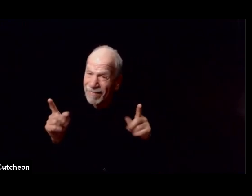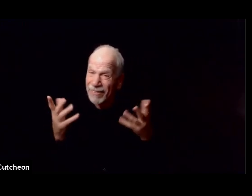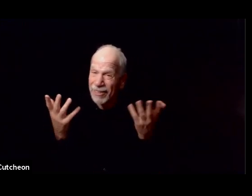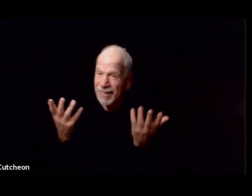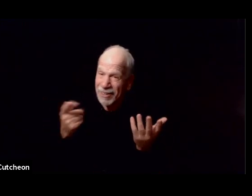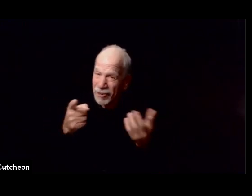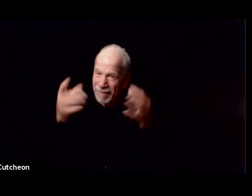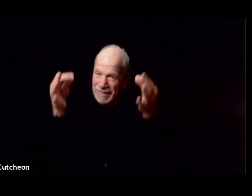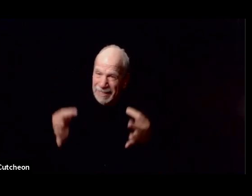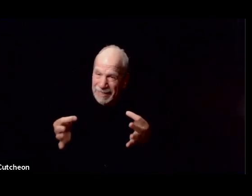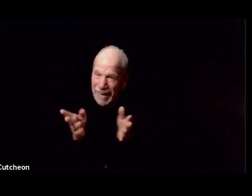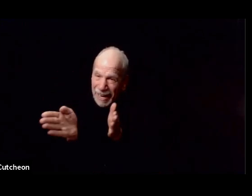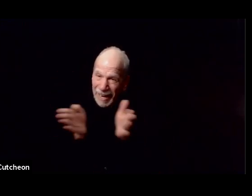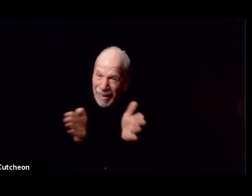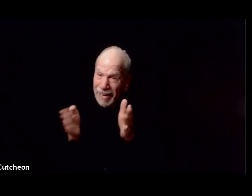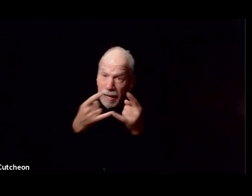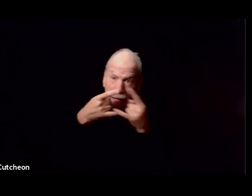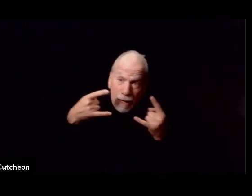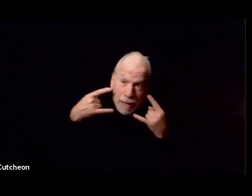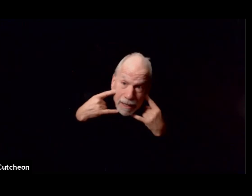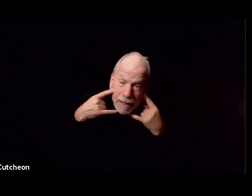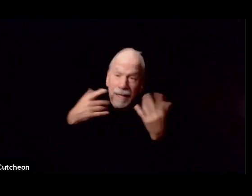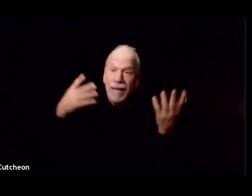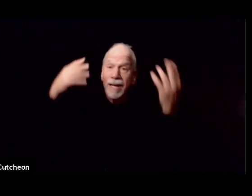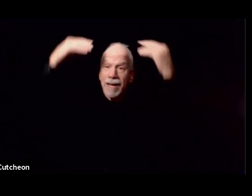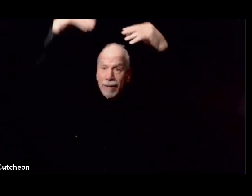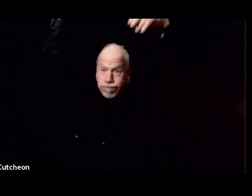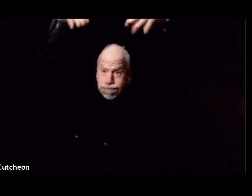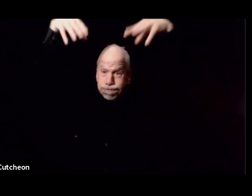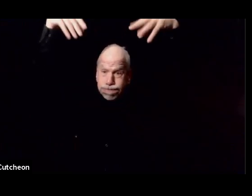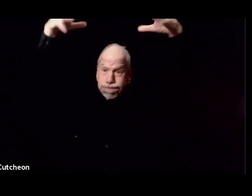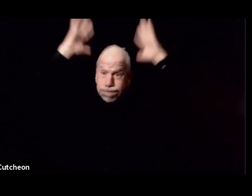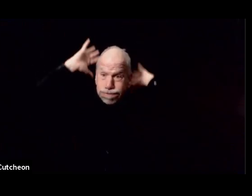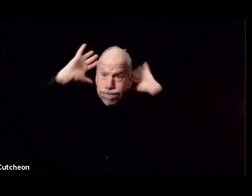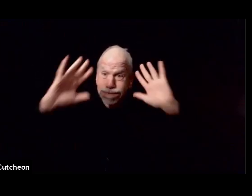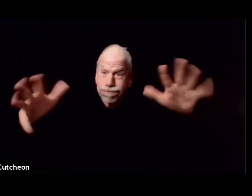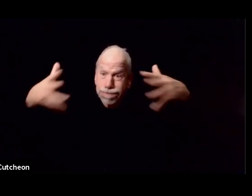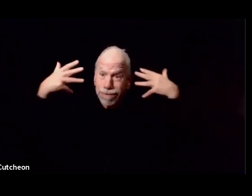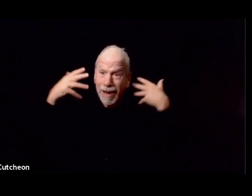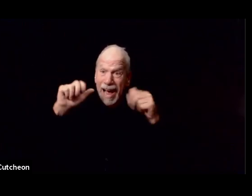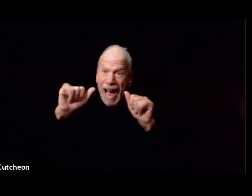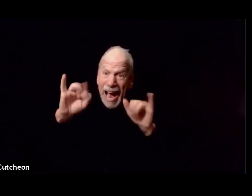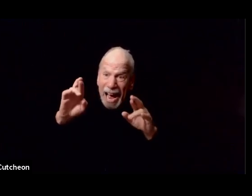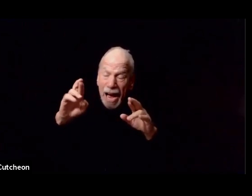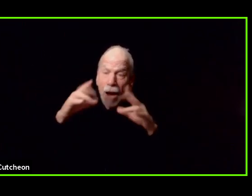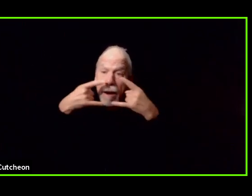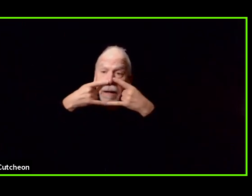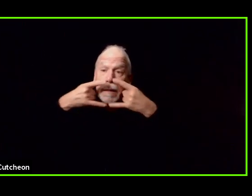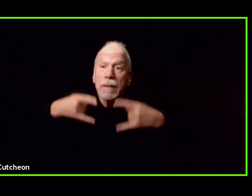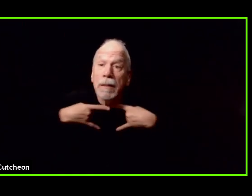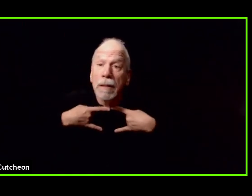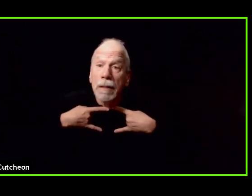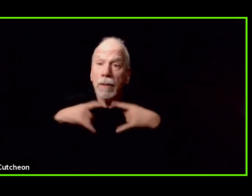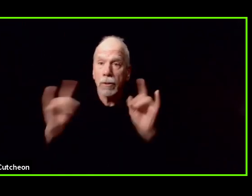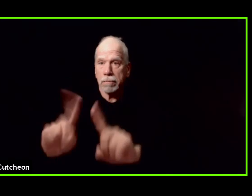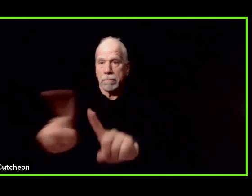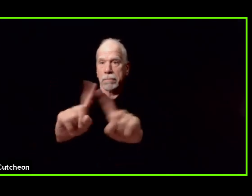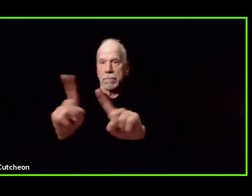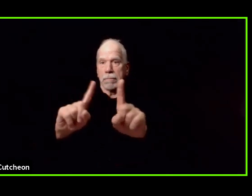rather than just make sure that you wipe down surfaces. If you have any concern about those